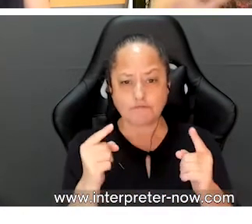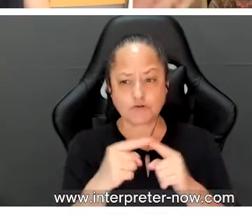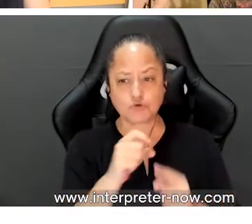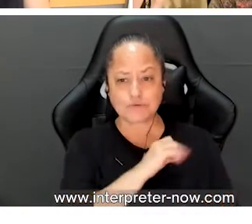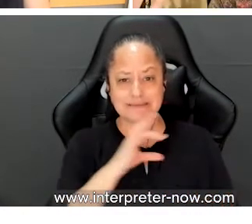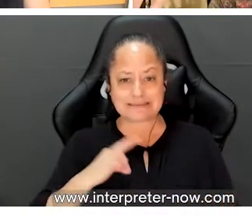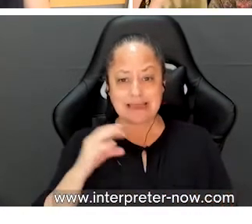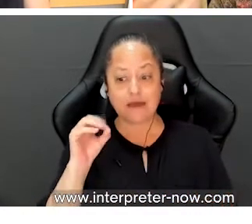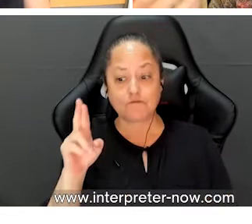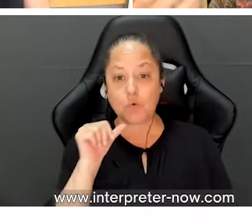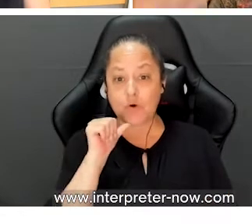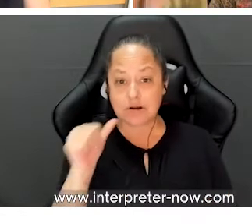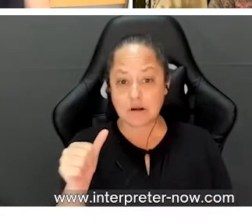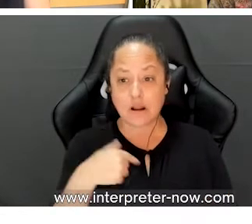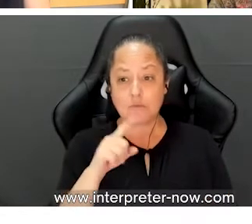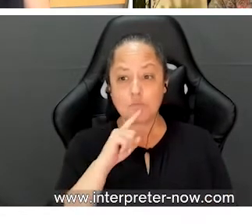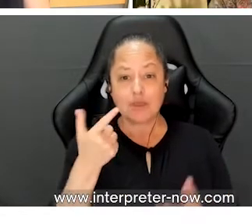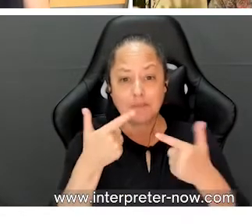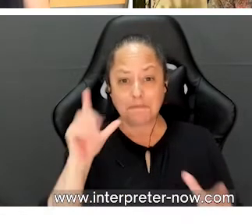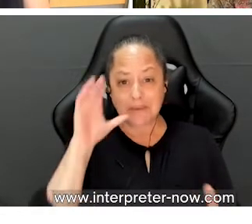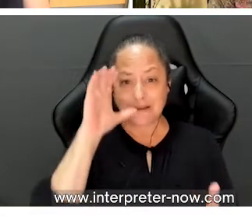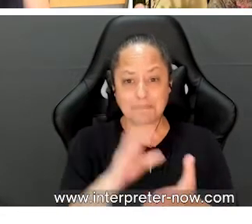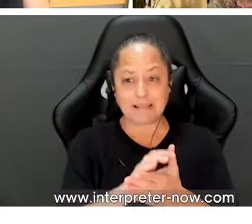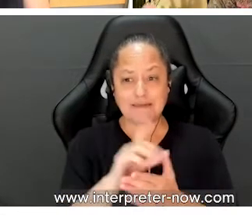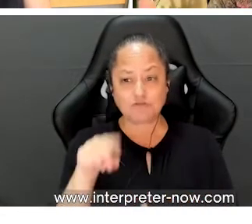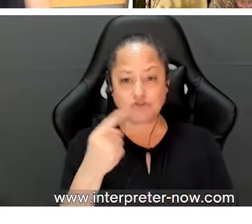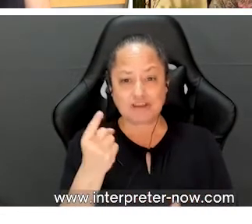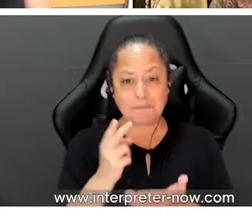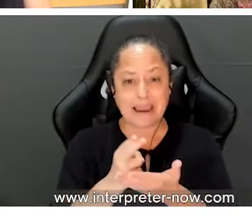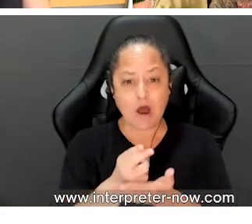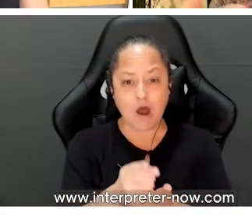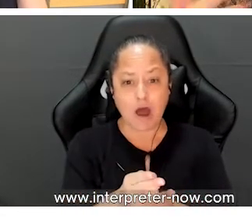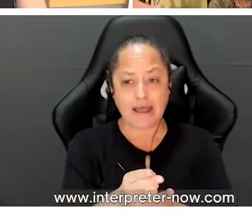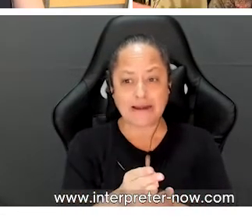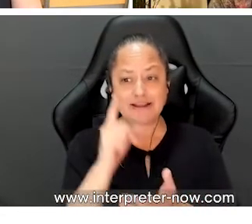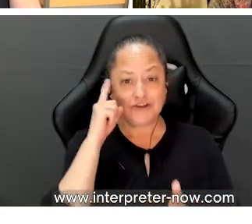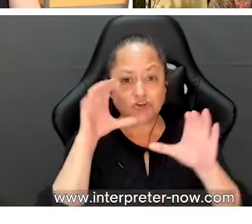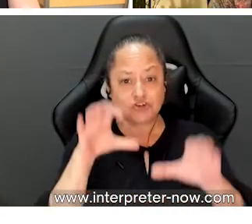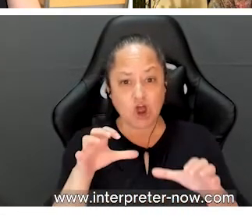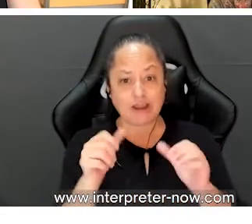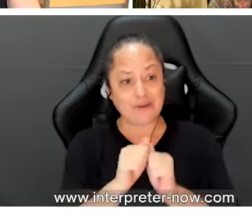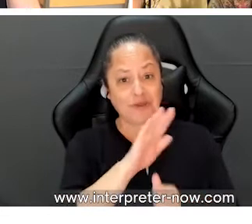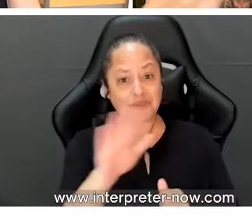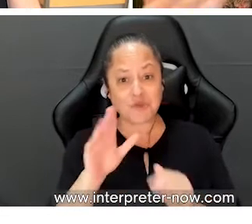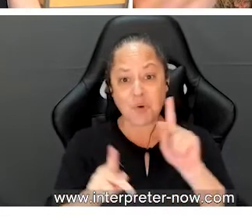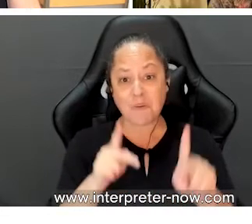I am a really big believer in just being honest and shocking with your people about what you can and cannot do for them.